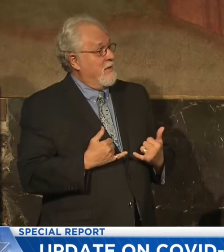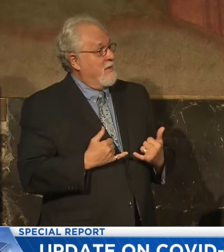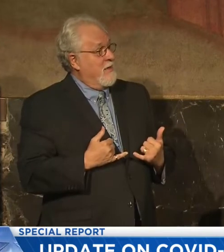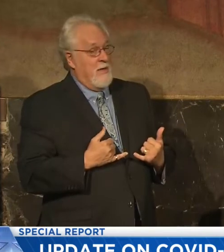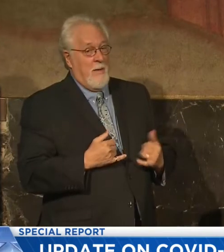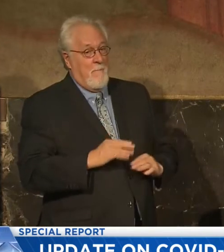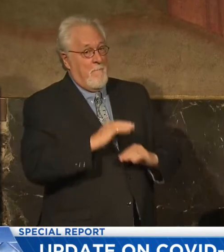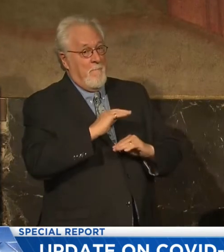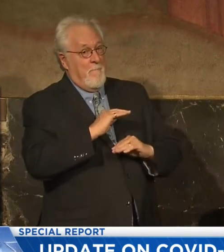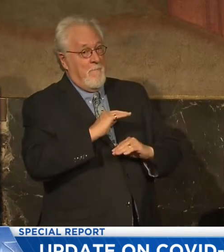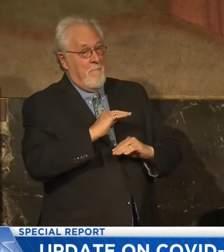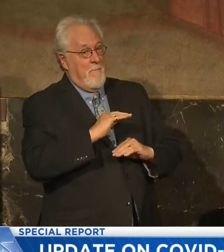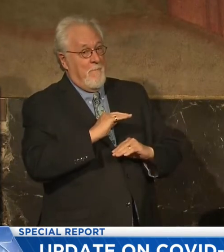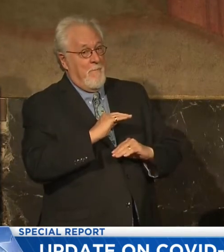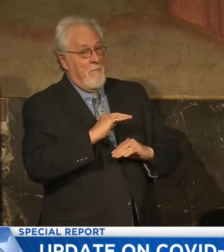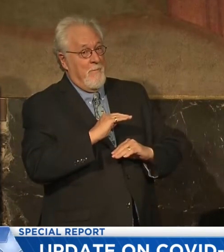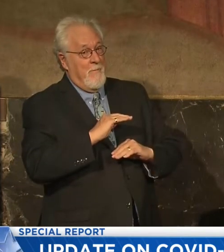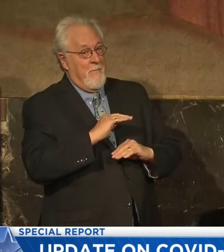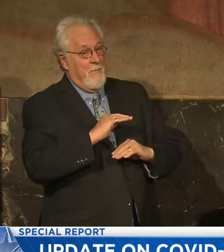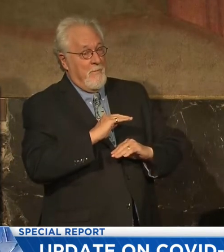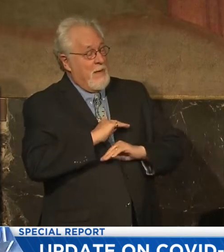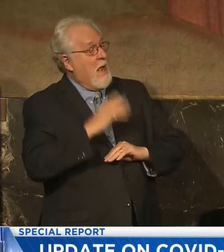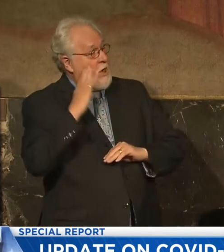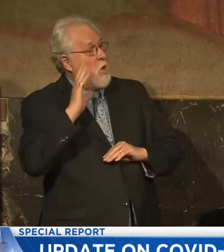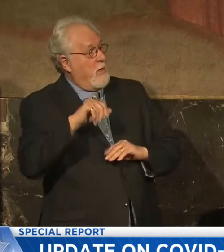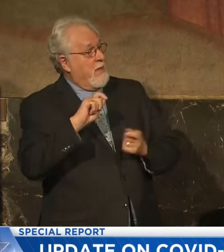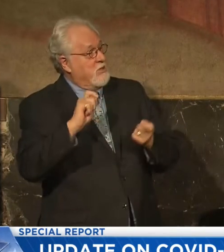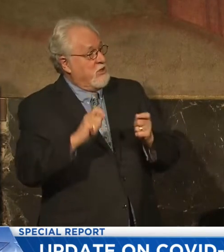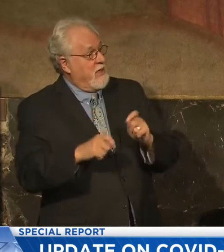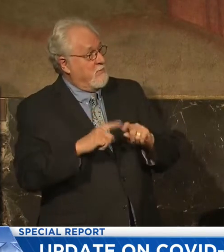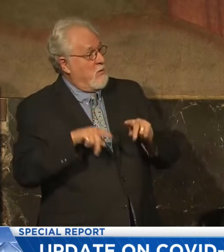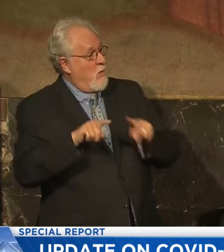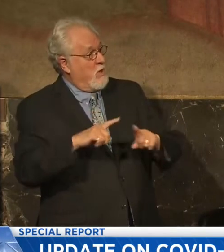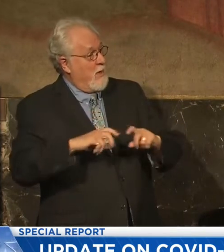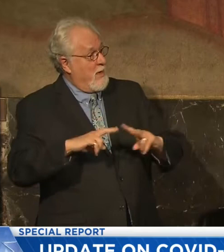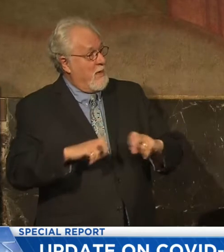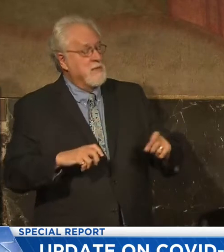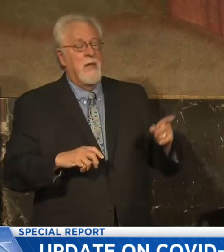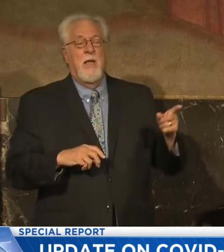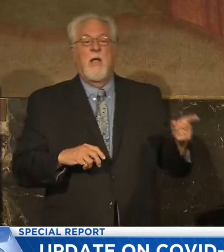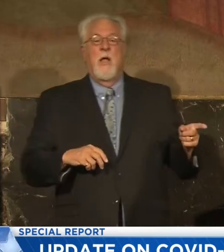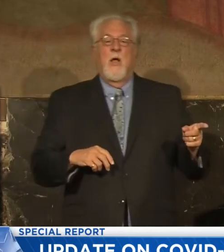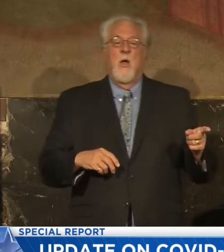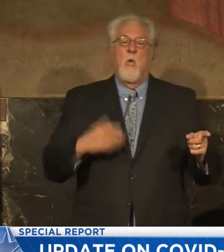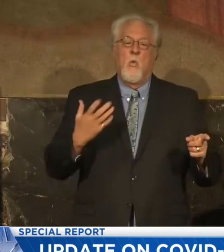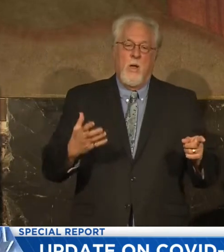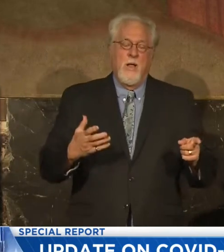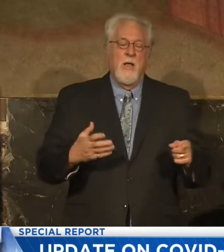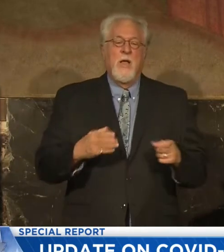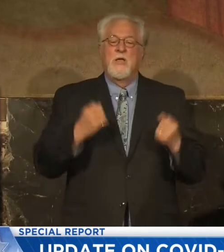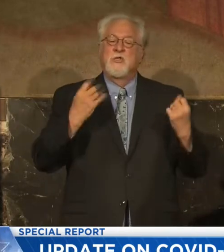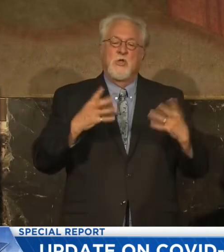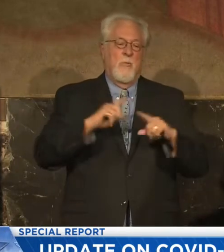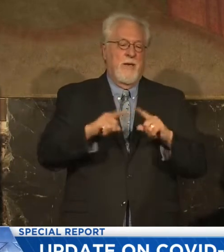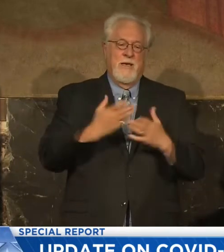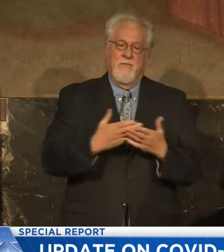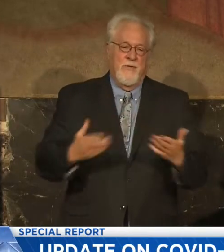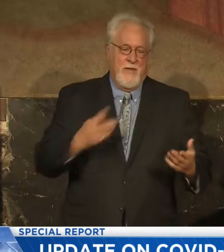OKAY. I'M GOING TO DO WHAT I ALWAYS DO.